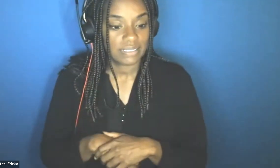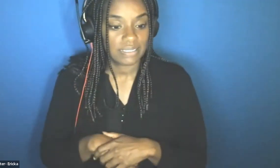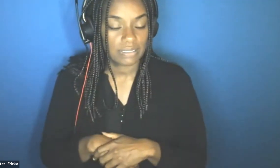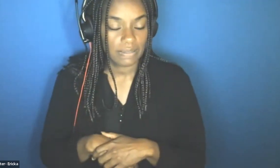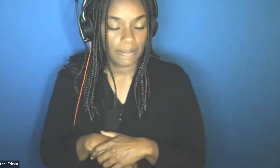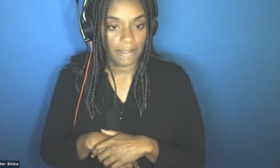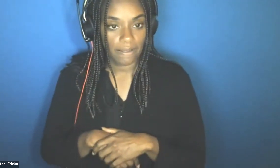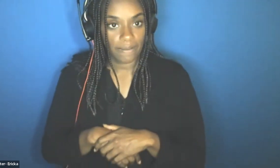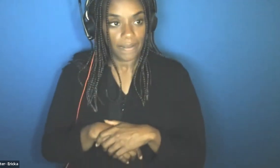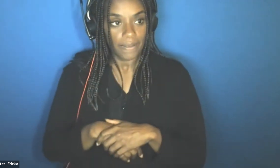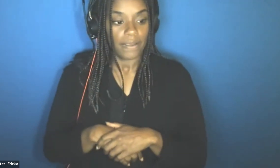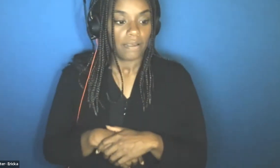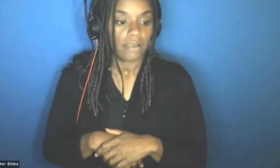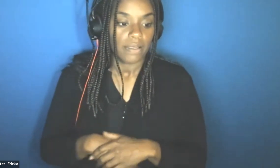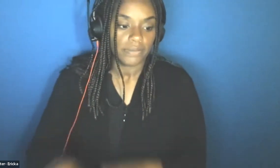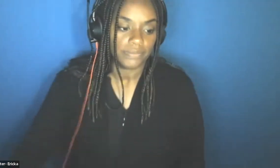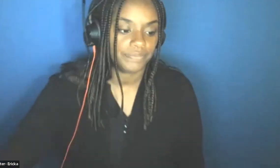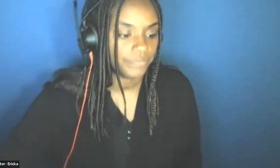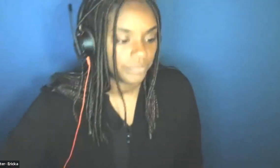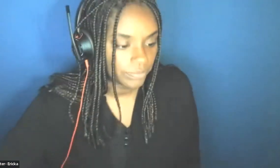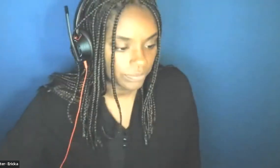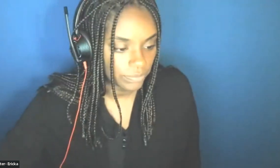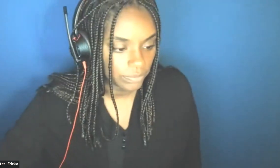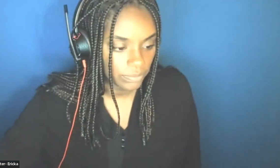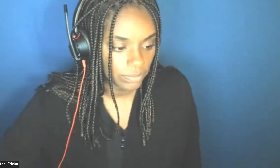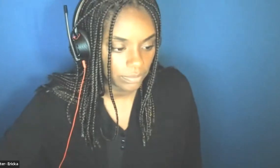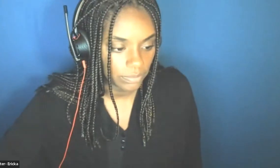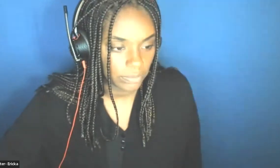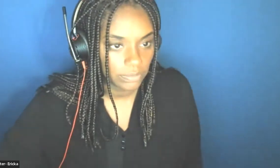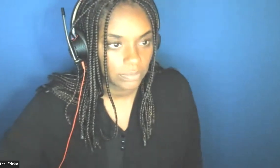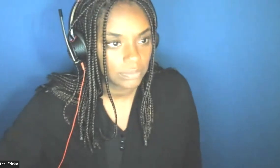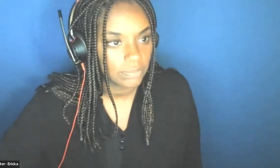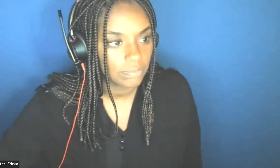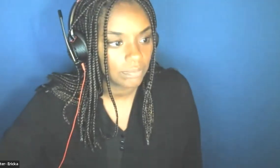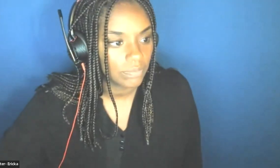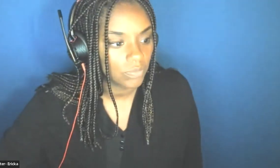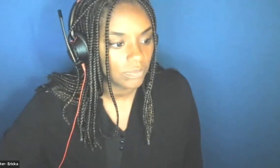Additionally, in May of this year, attorney general Merrick Garland reiterated that the department of justice is not prioritizing prosecution for cannabis use.